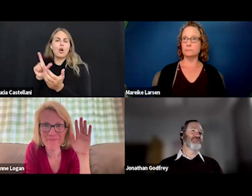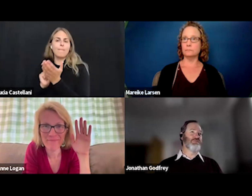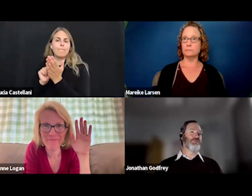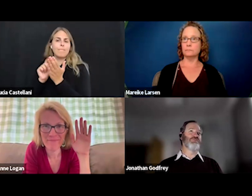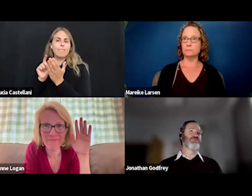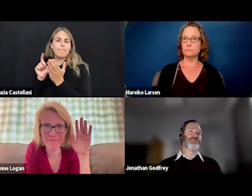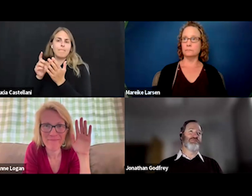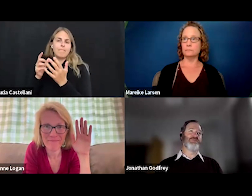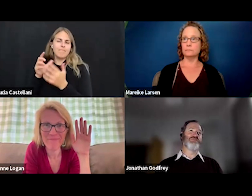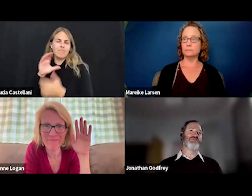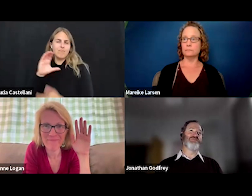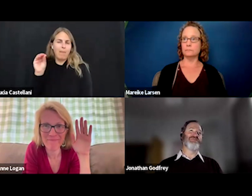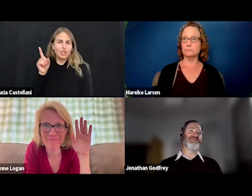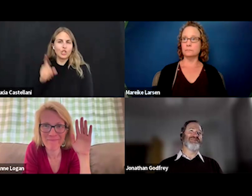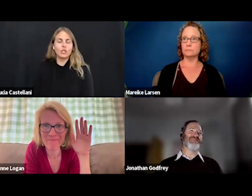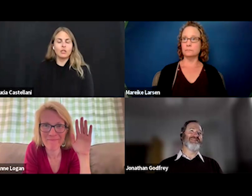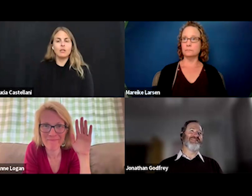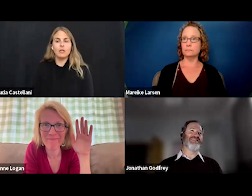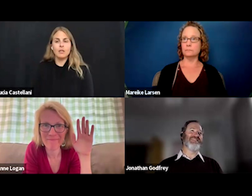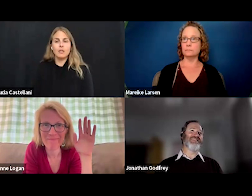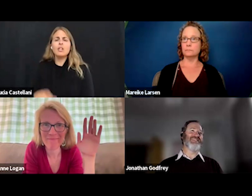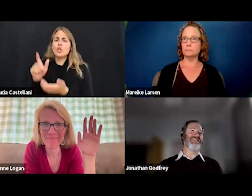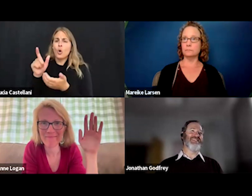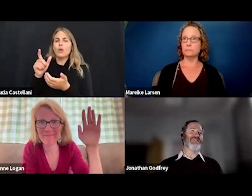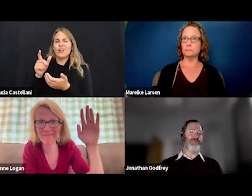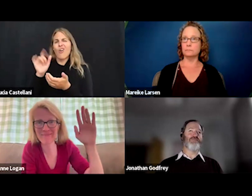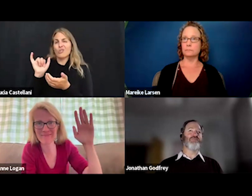So, for authors, where you upload as well. Anne?